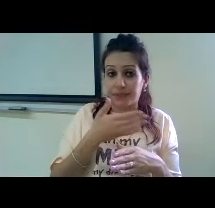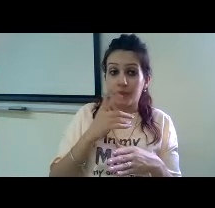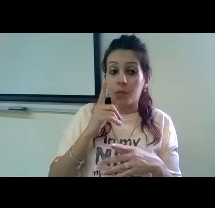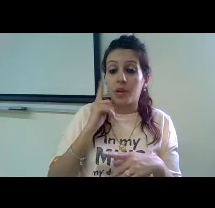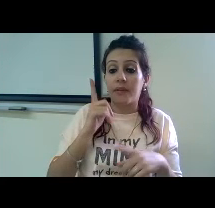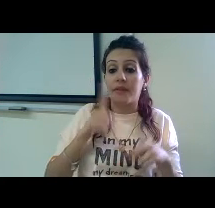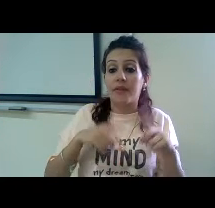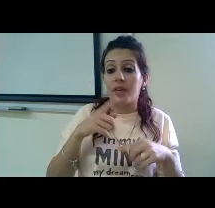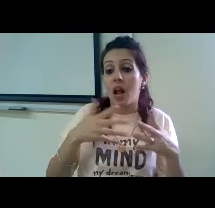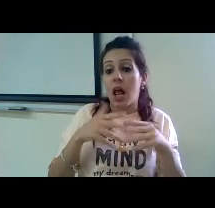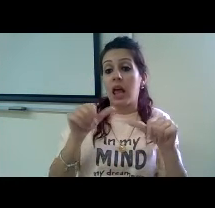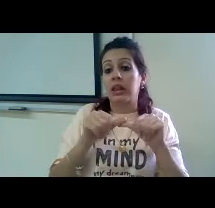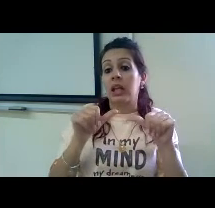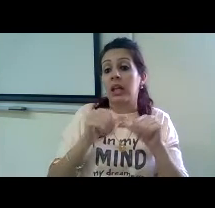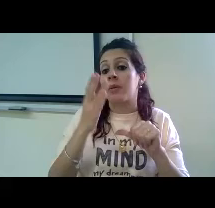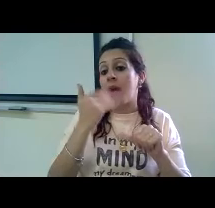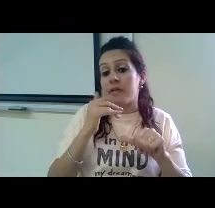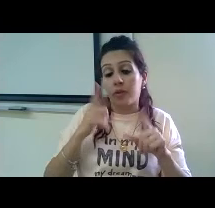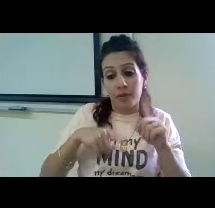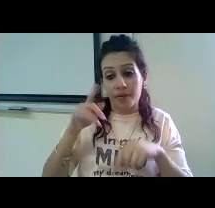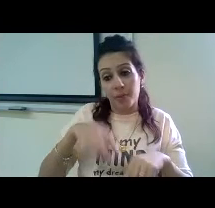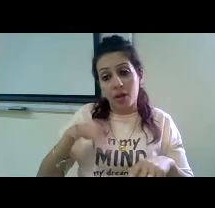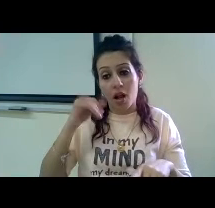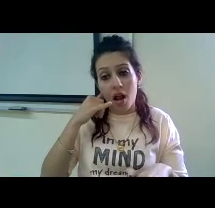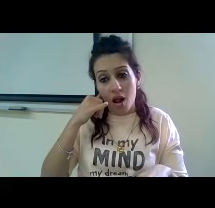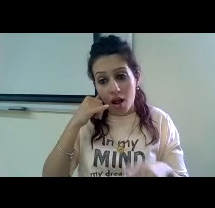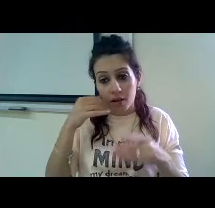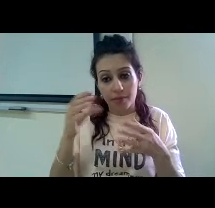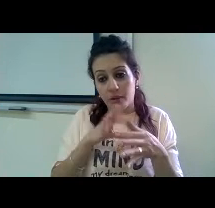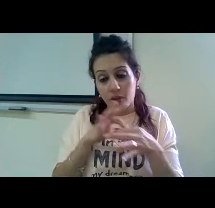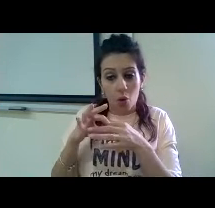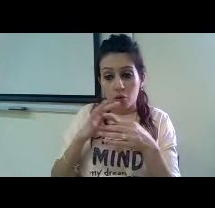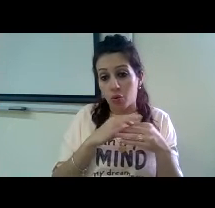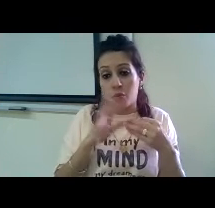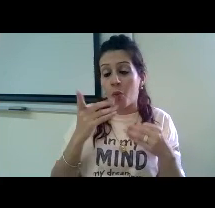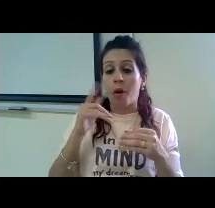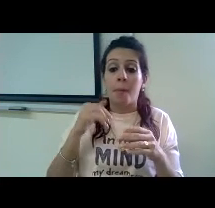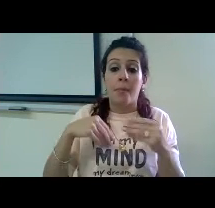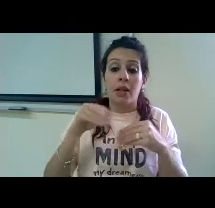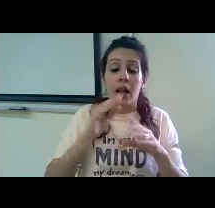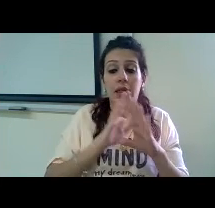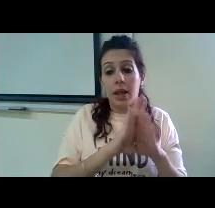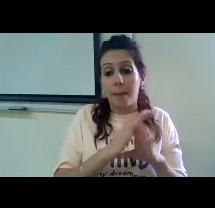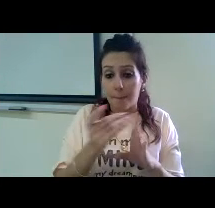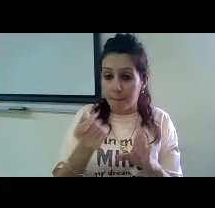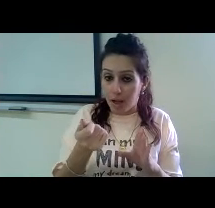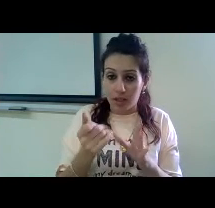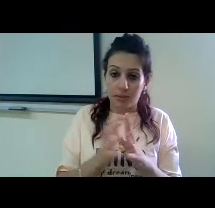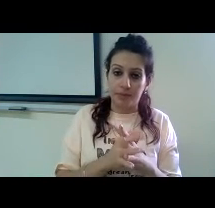So what is in the long run, like after the Covid-19 crisis?